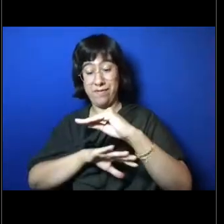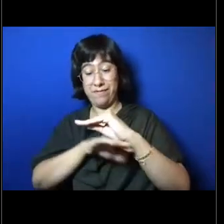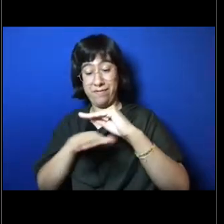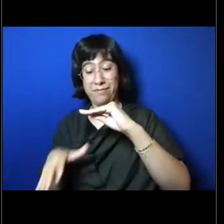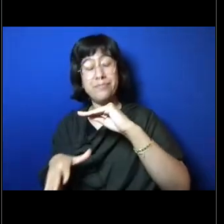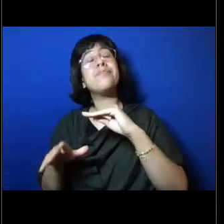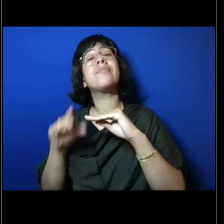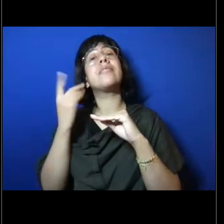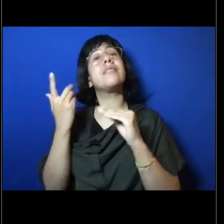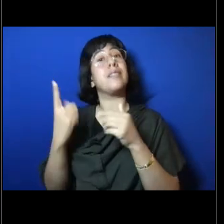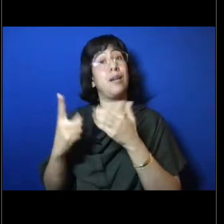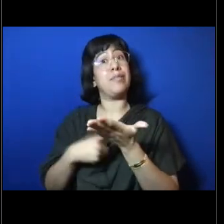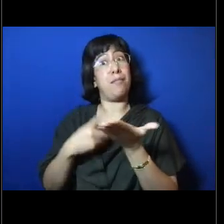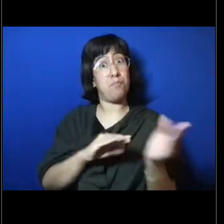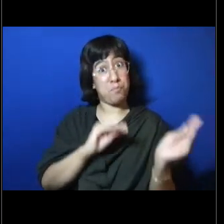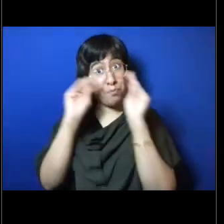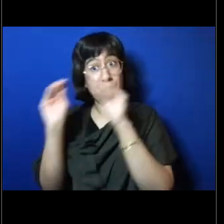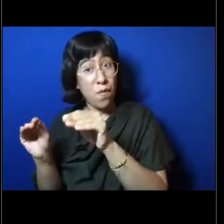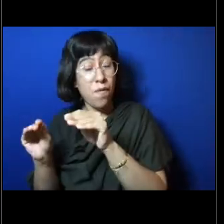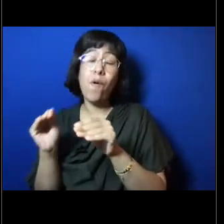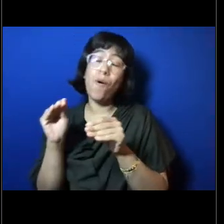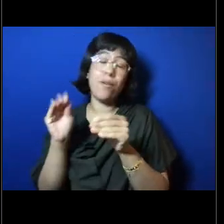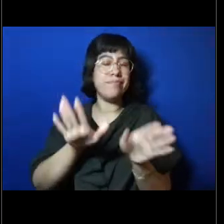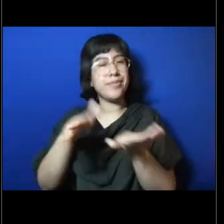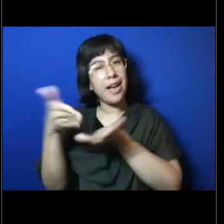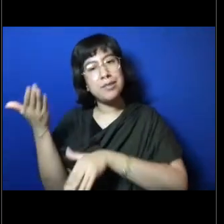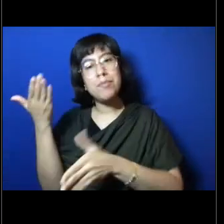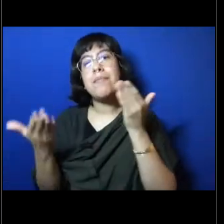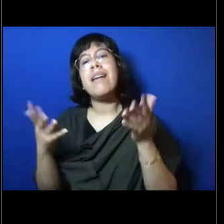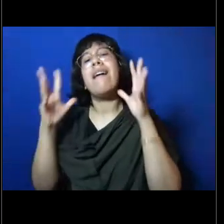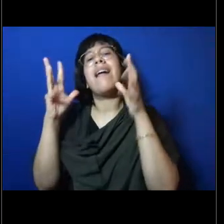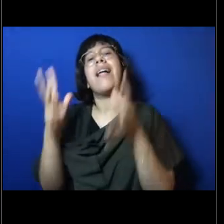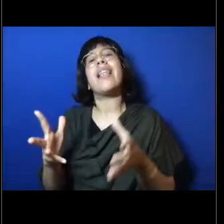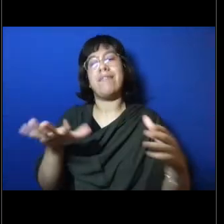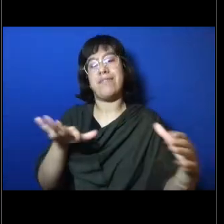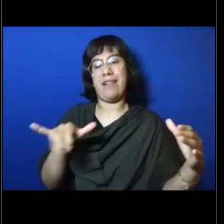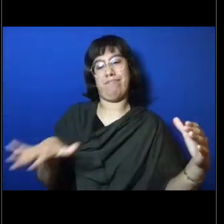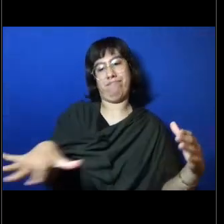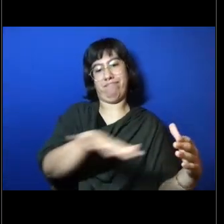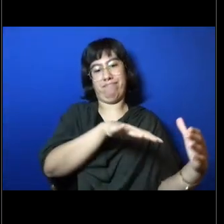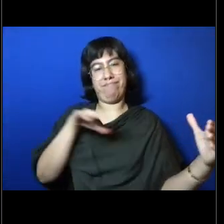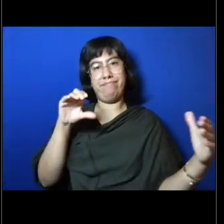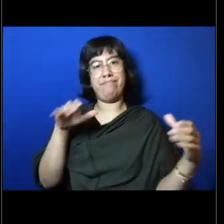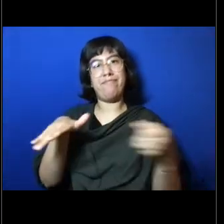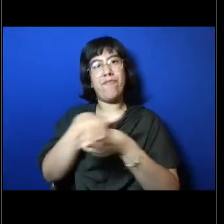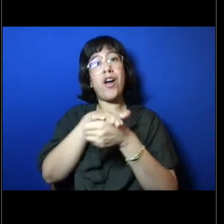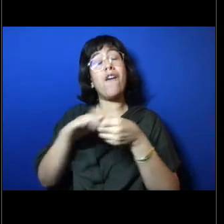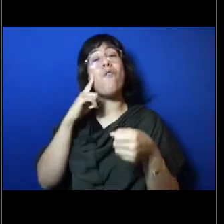which they sometimes do, or if it dies, it leaves that open spot for kelp or other invertebrates